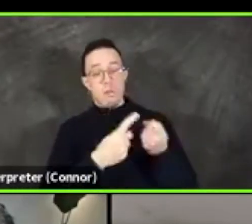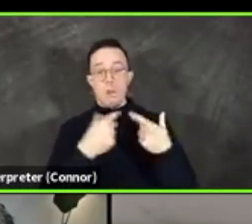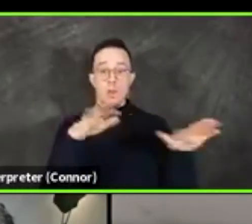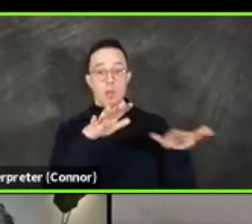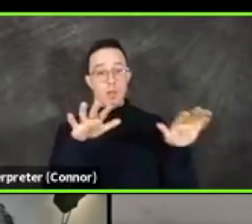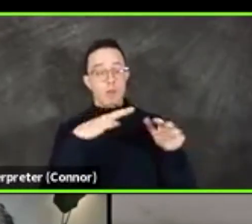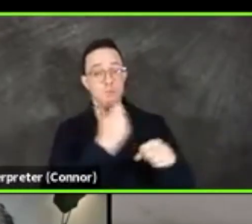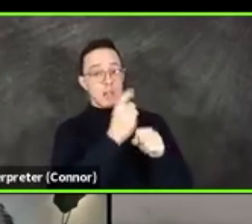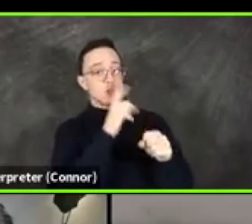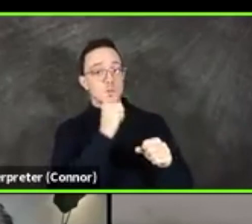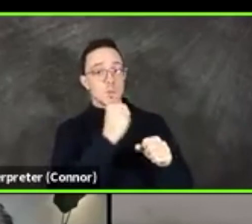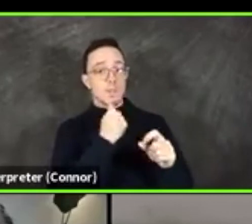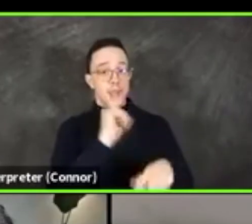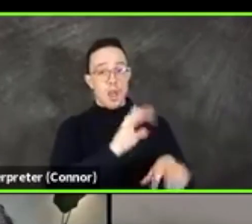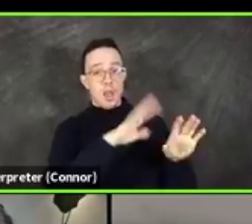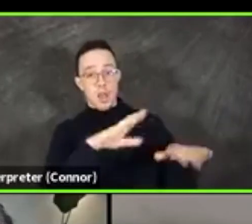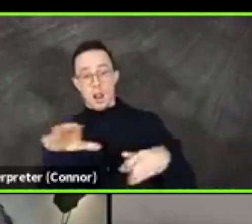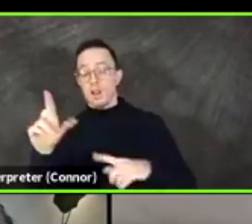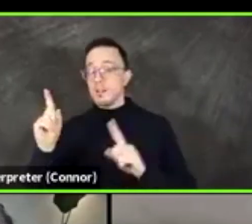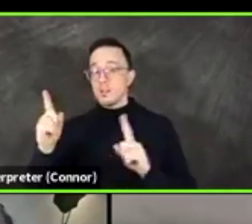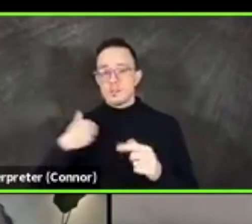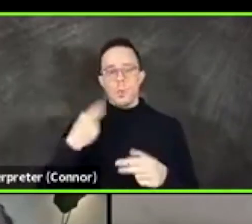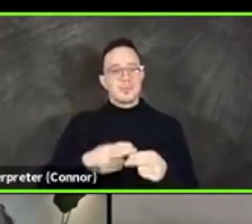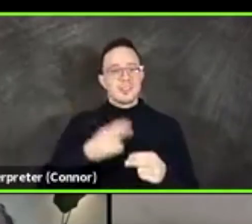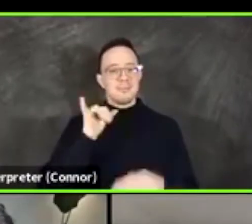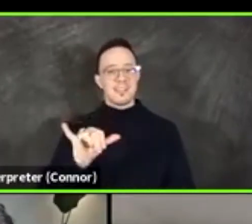THINK, THAT I WANT TO I WANTED TO NAME THAT BECAUSE ACCOUNTABILITY HAS TO START